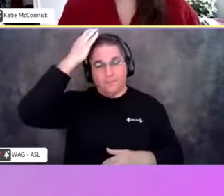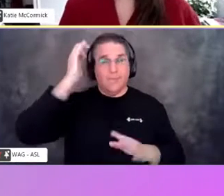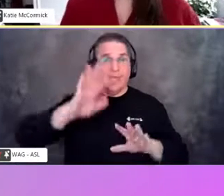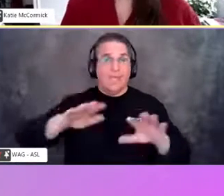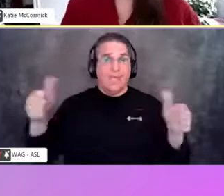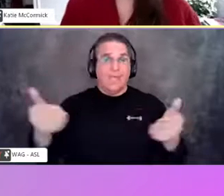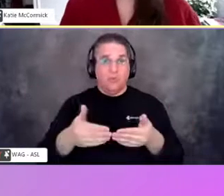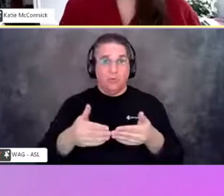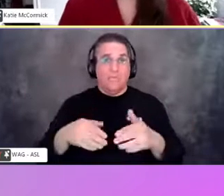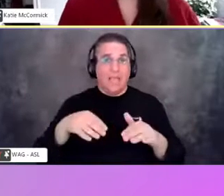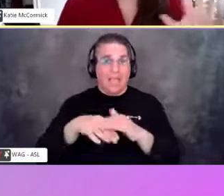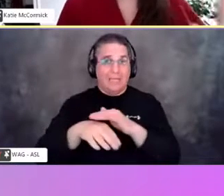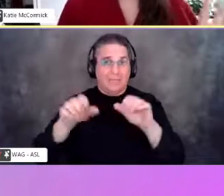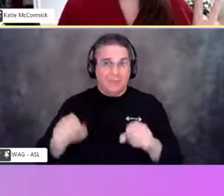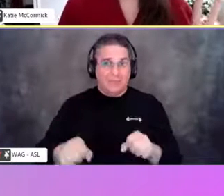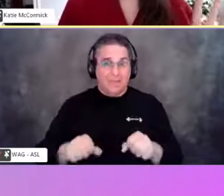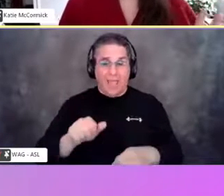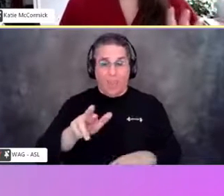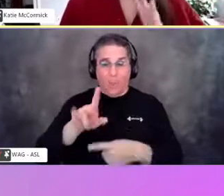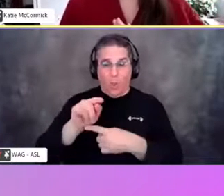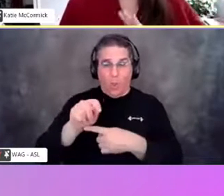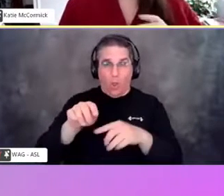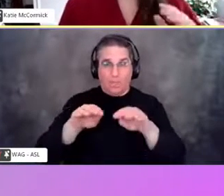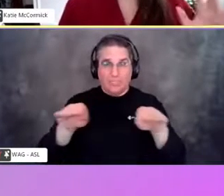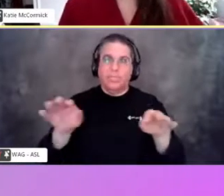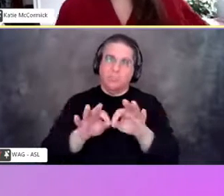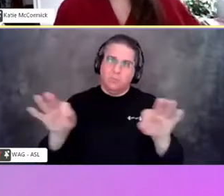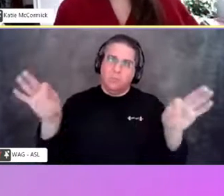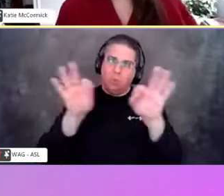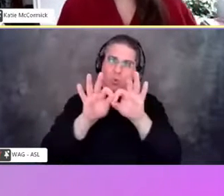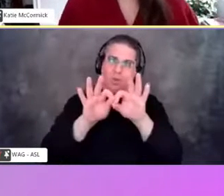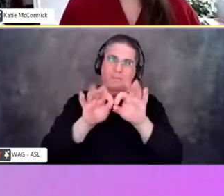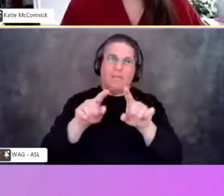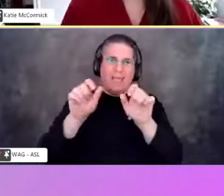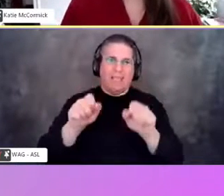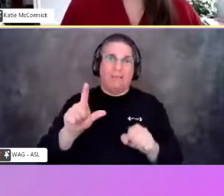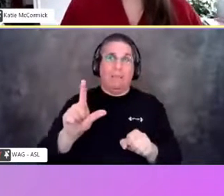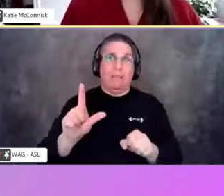how doing audit progress with so with that we'll move to